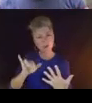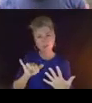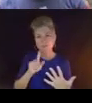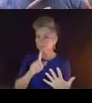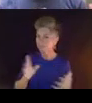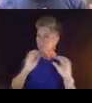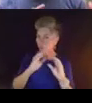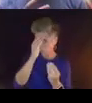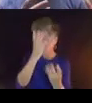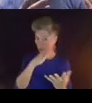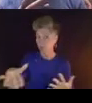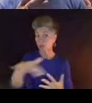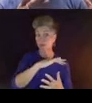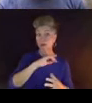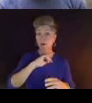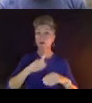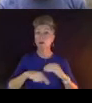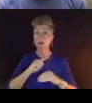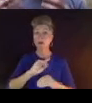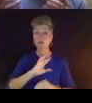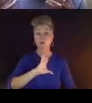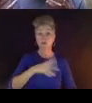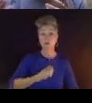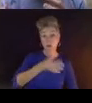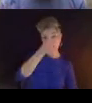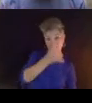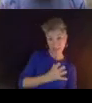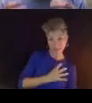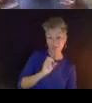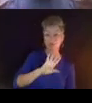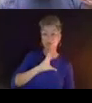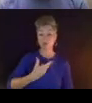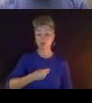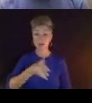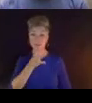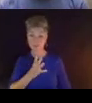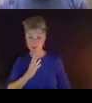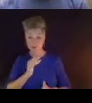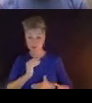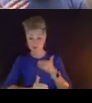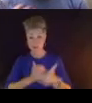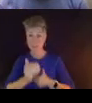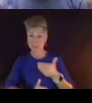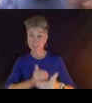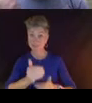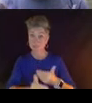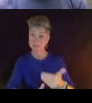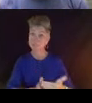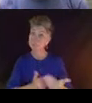about Trans masculine or Trans feminine processes in place. And so these are some of the thoughts